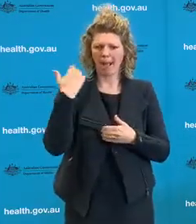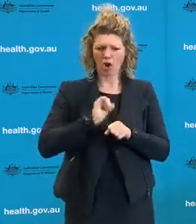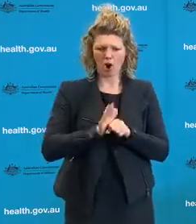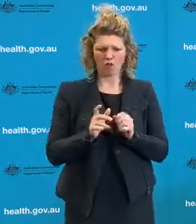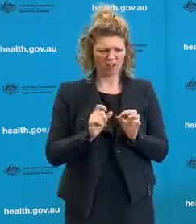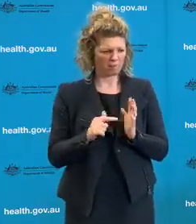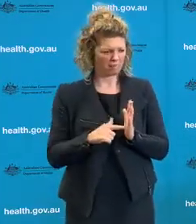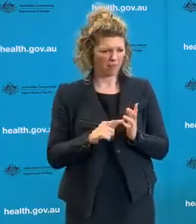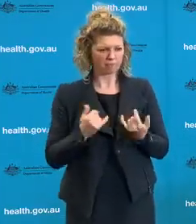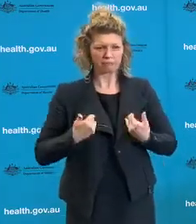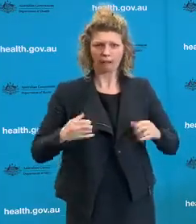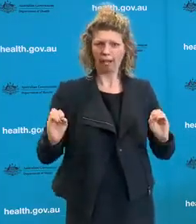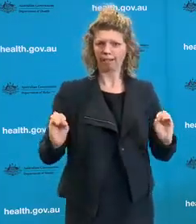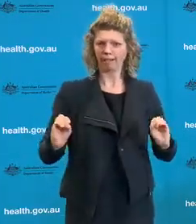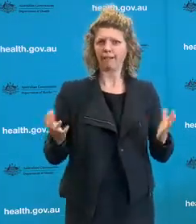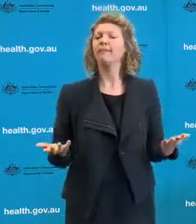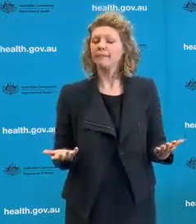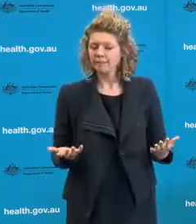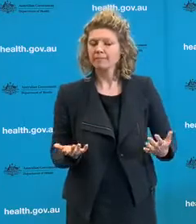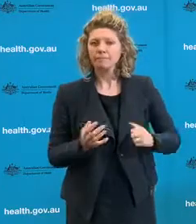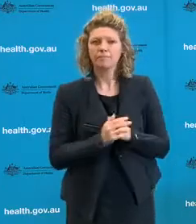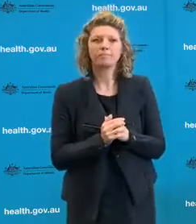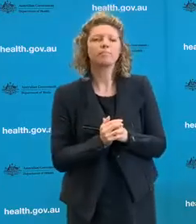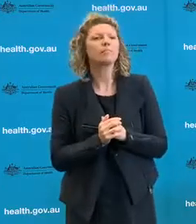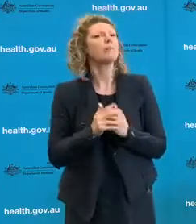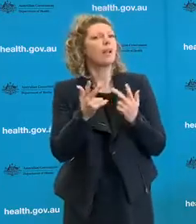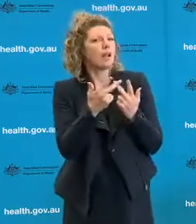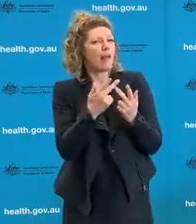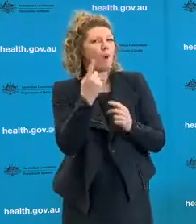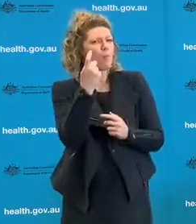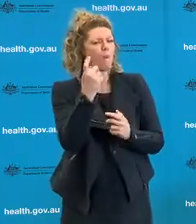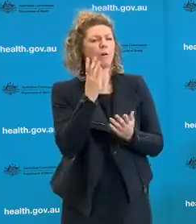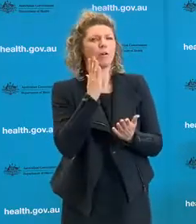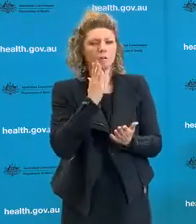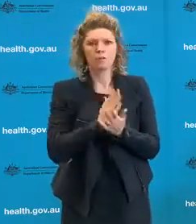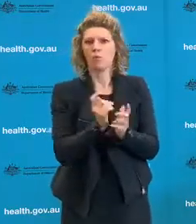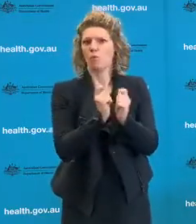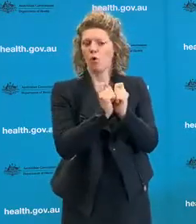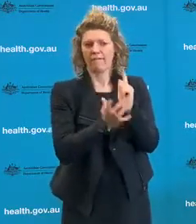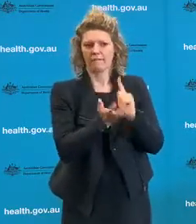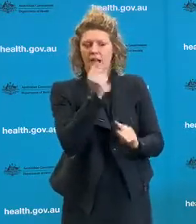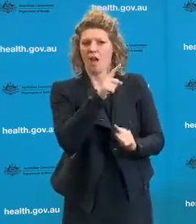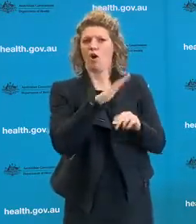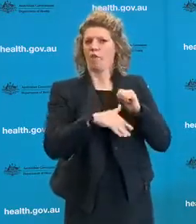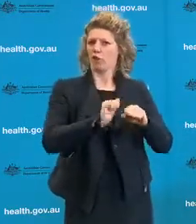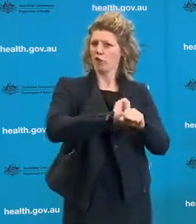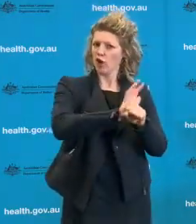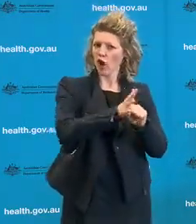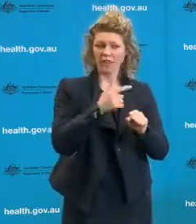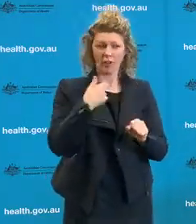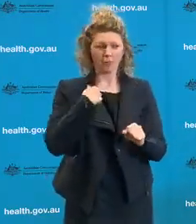And the last thing which has proved to be very very useful, and you know it's not something that we would have ever been able to be